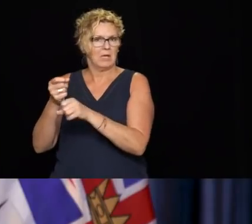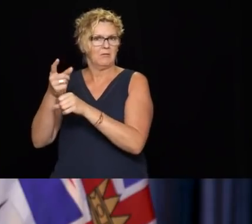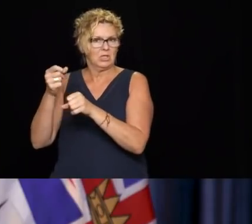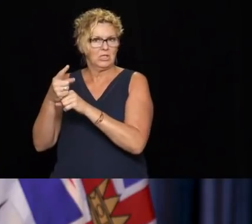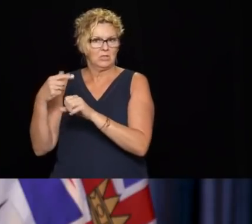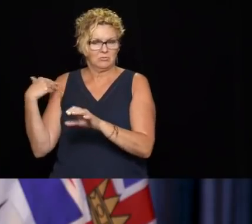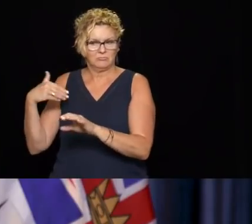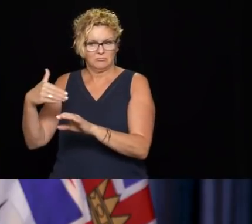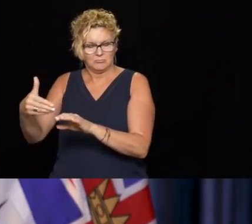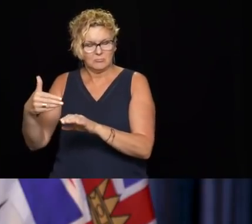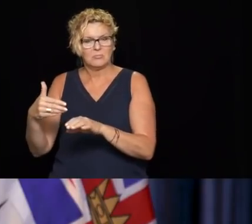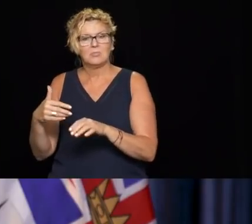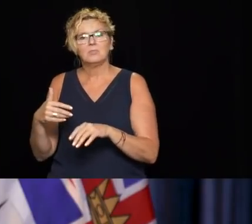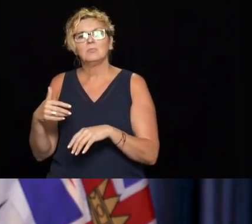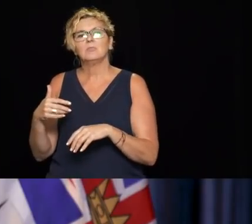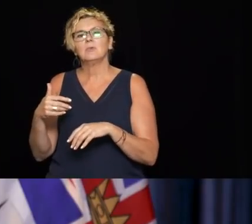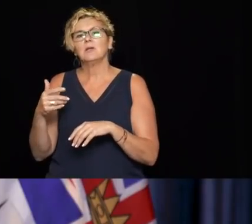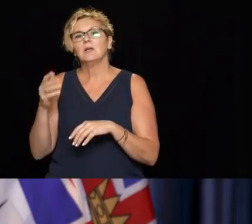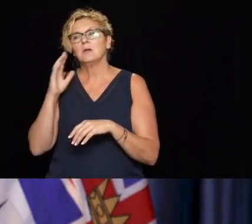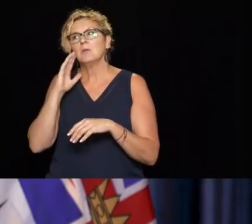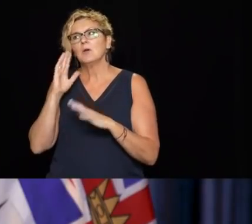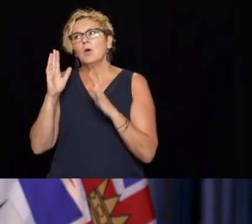those immunizations